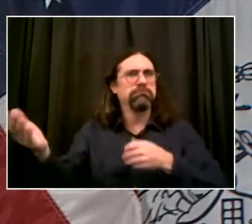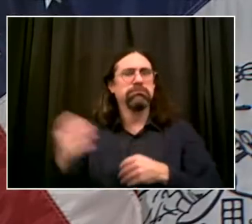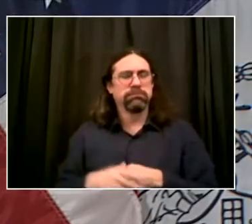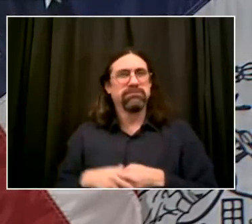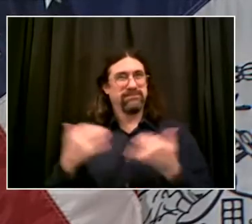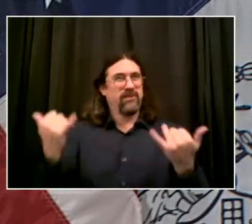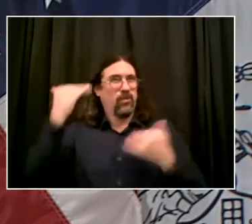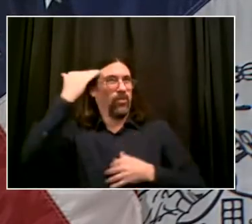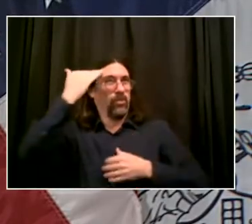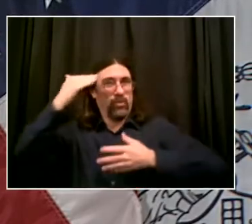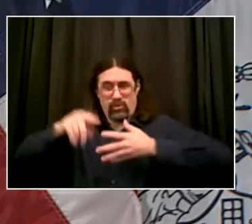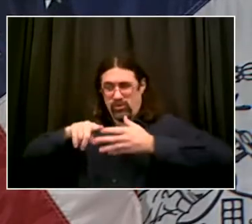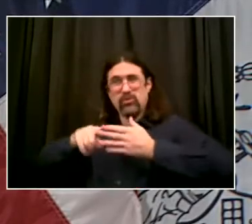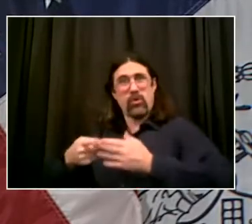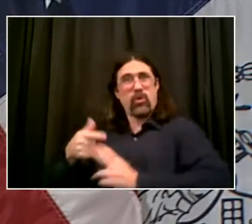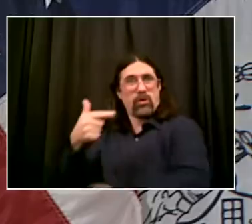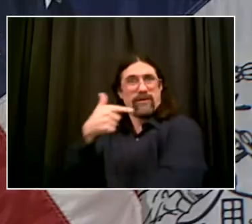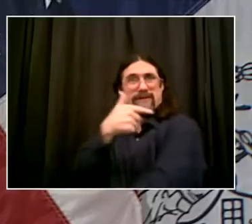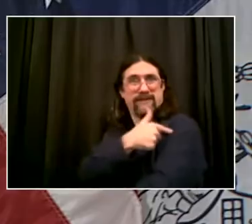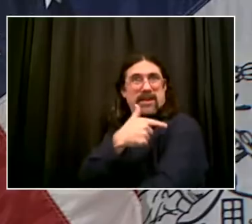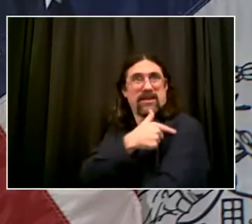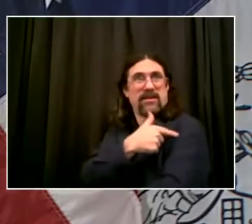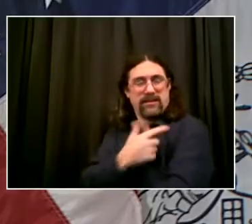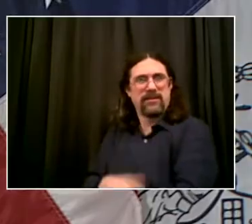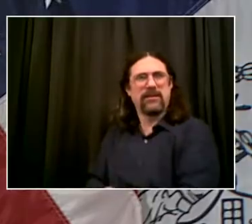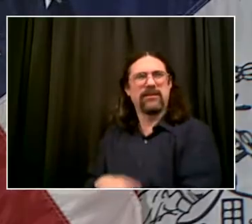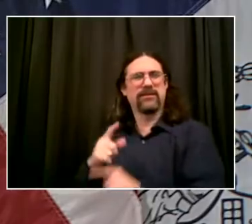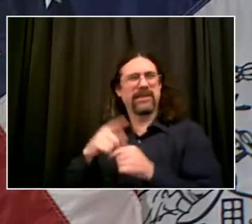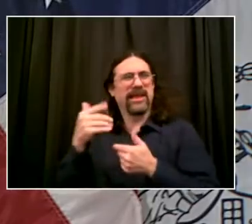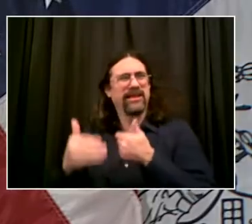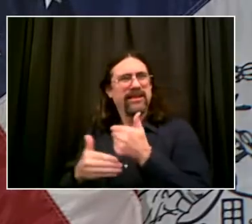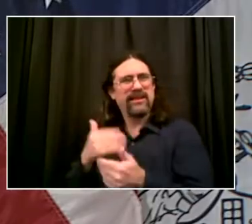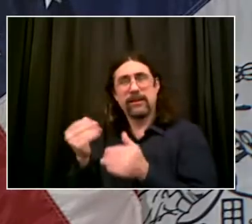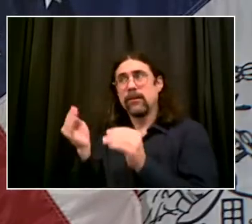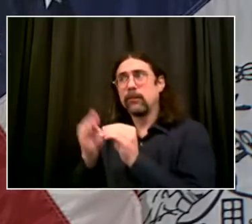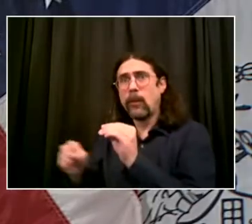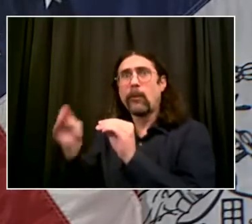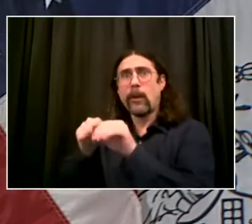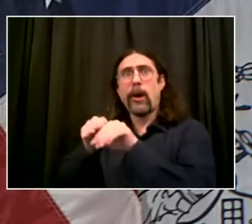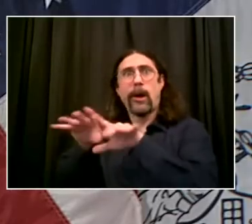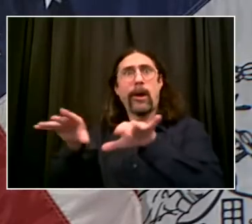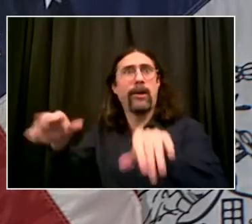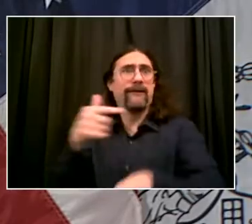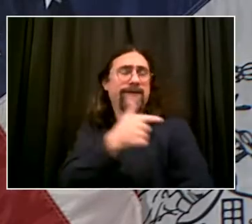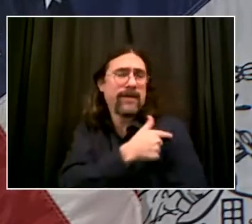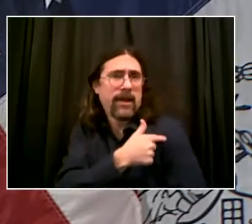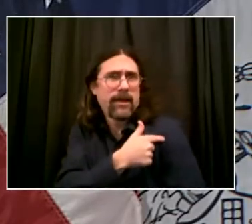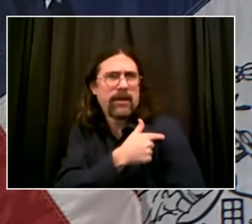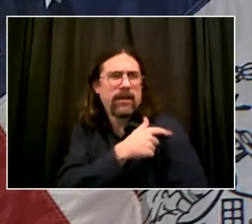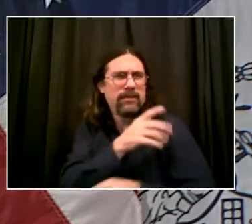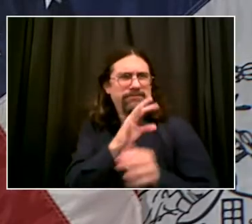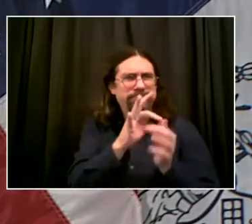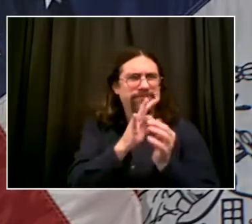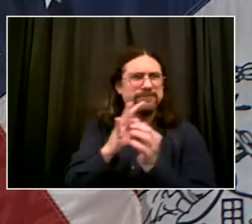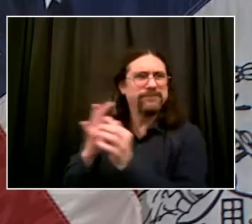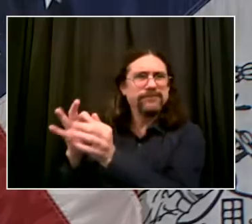WHAT OUR CITY IS GOING TO BE LIKE AS THE VACCINE IIS CONNRITBUTING MORE AND MORE, WHAT ARE SCHOOLS GOING TO BE LIKE HOW E WCAN ADDRESS THE NEEDS OF OUR